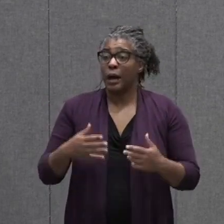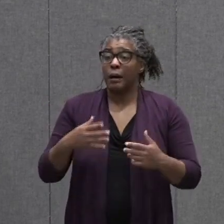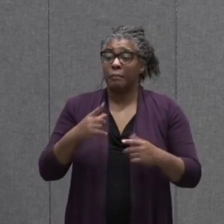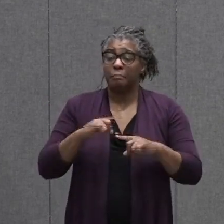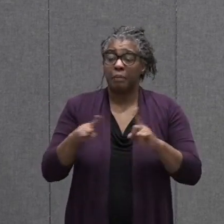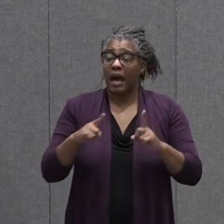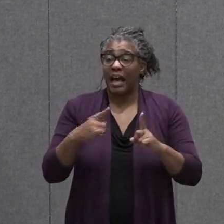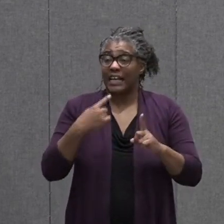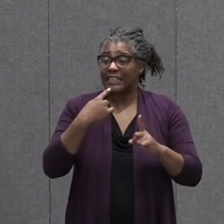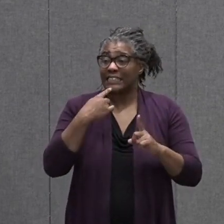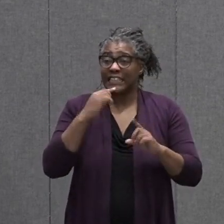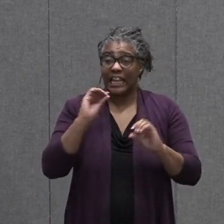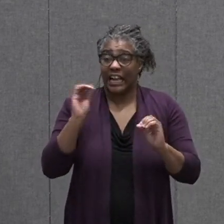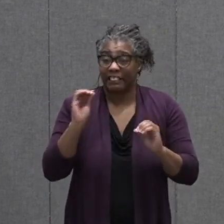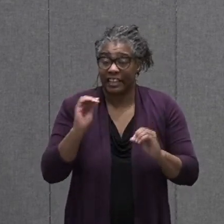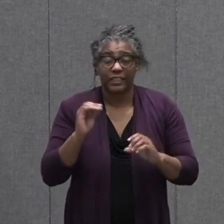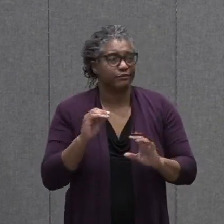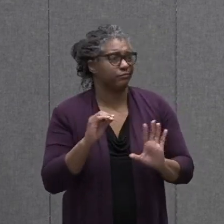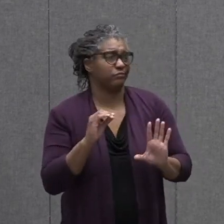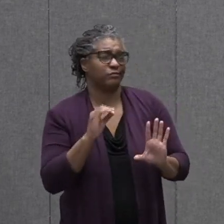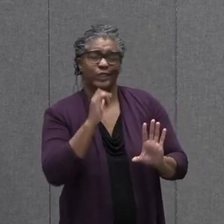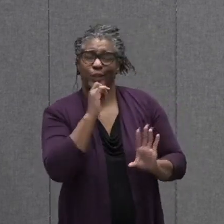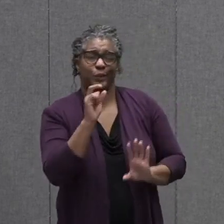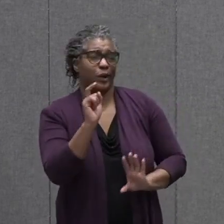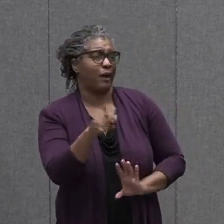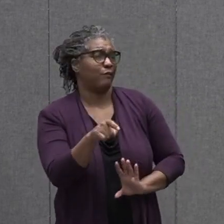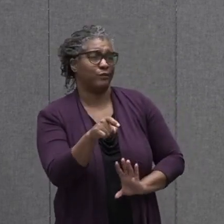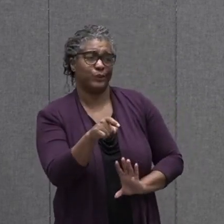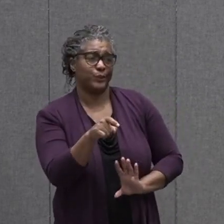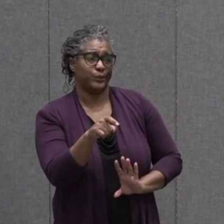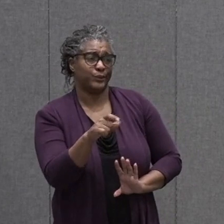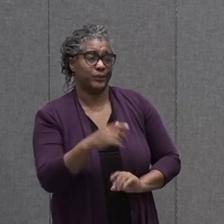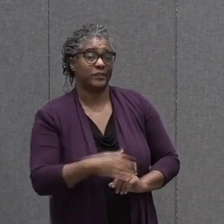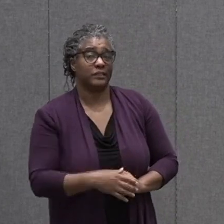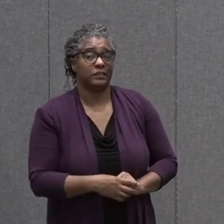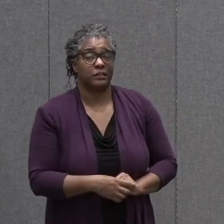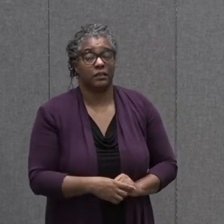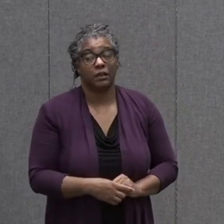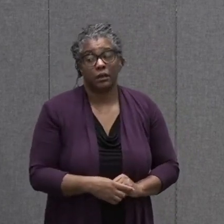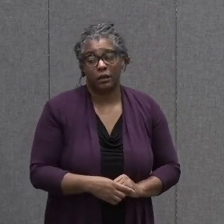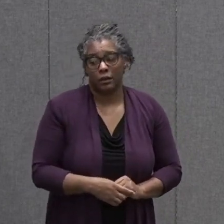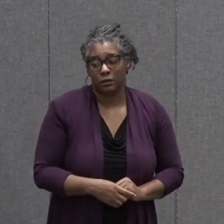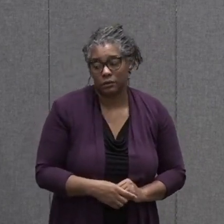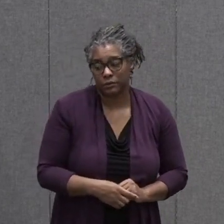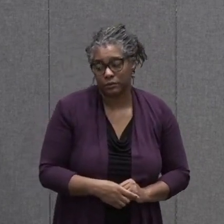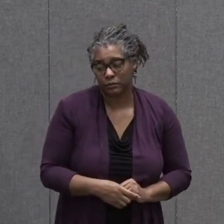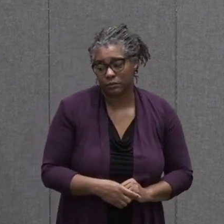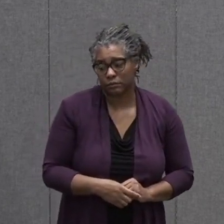"You didn't even have to," said Soup. "Oh," said Peanut Butter.